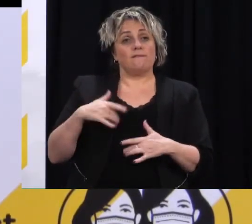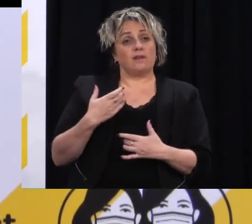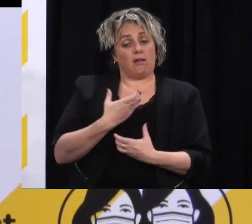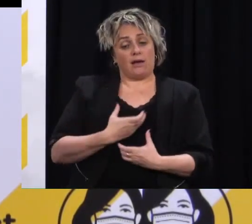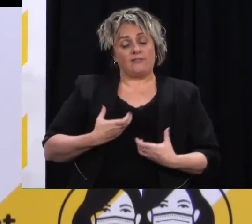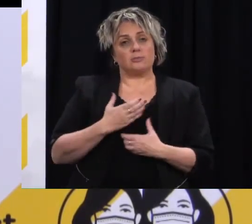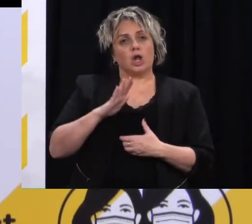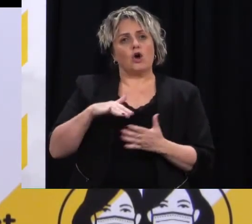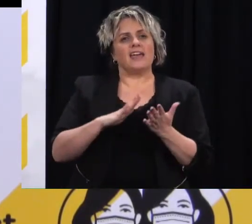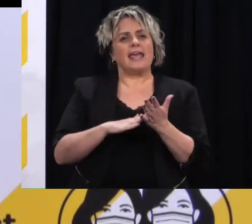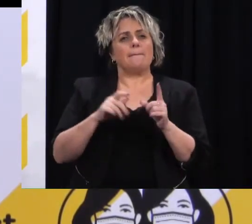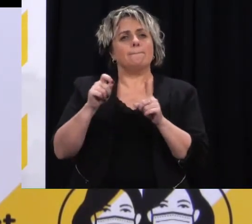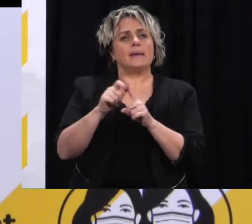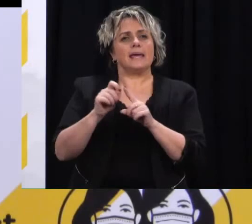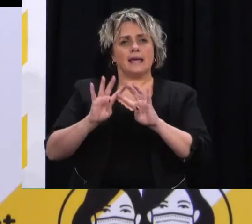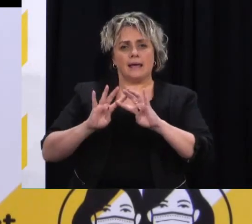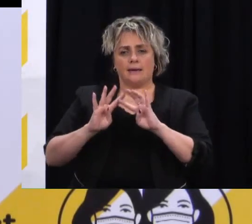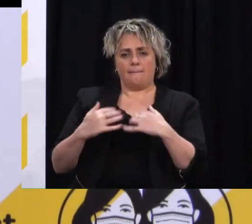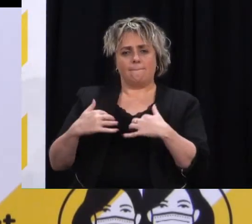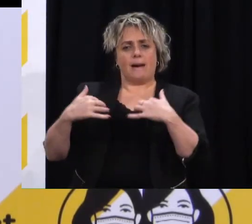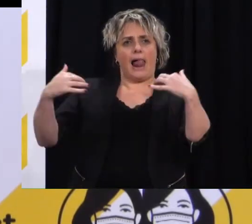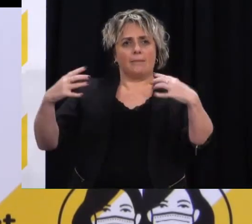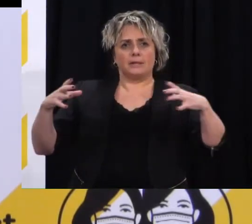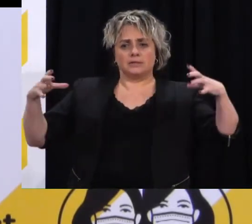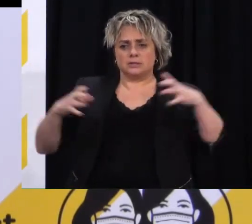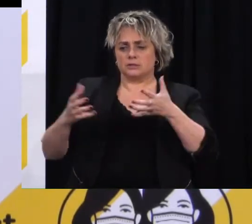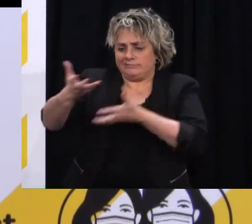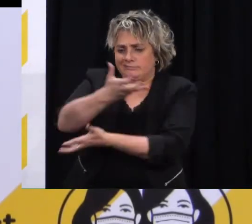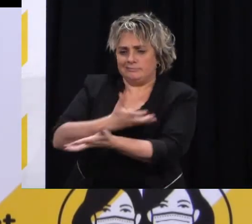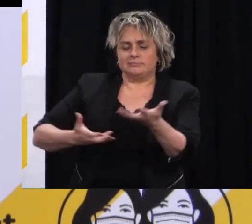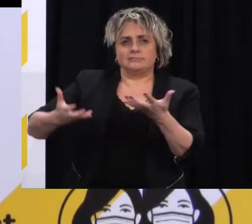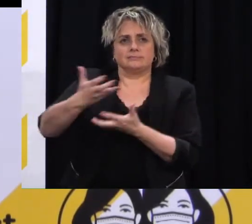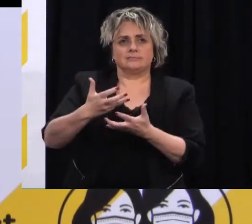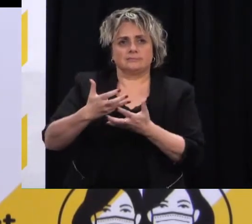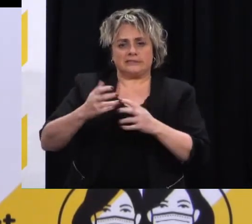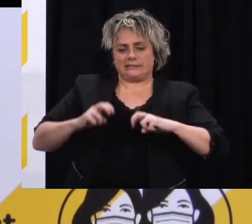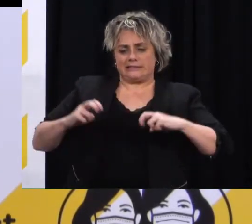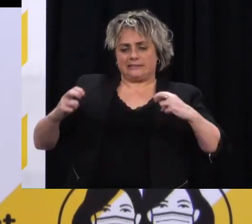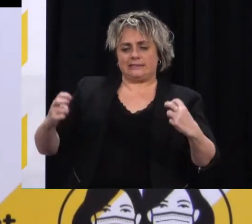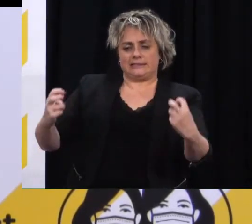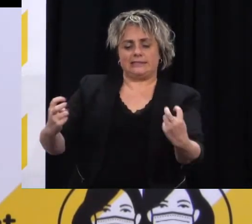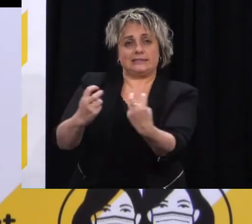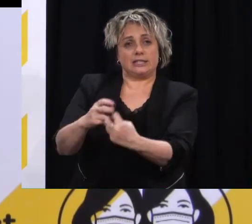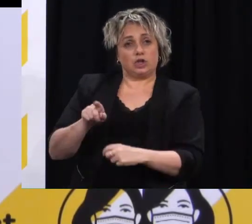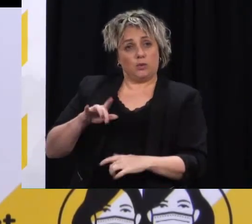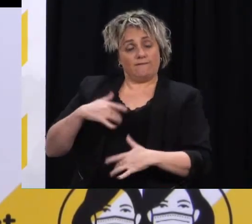of it as well. >> Prime Minister, how comfortable do